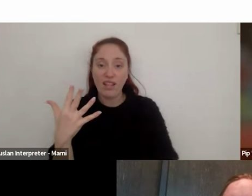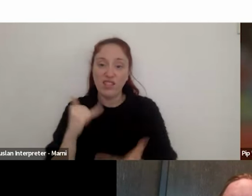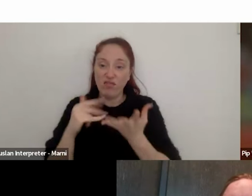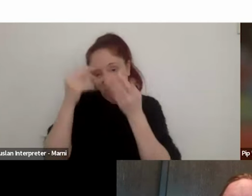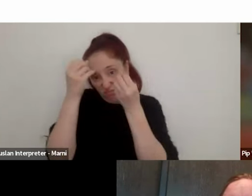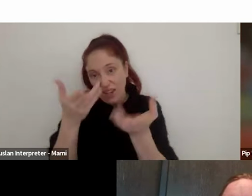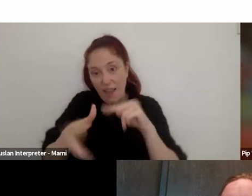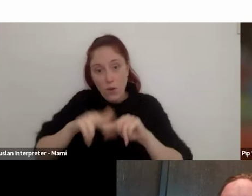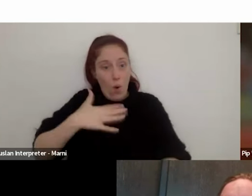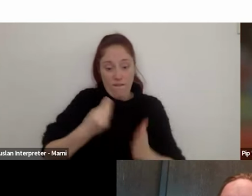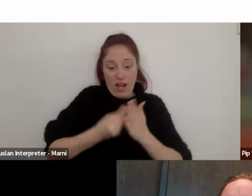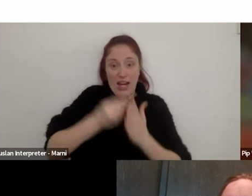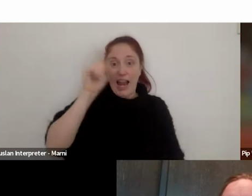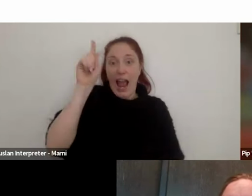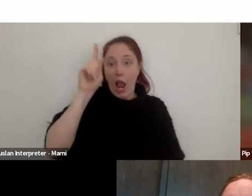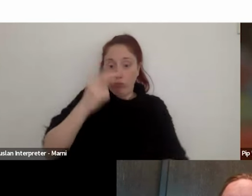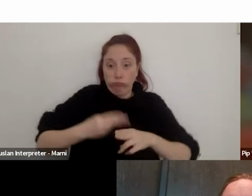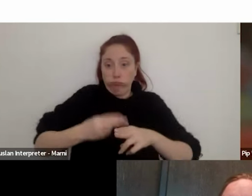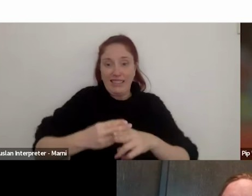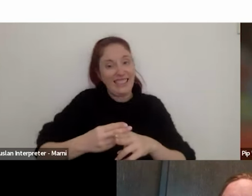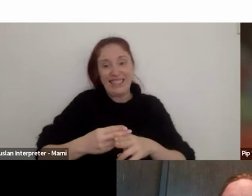funding sooner, this is probably not your fund. Maybe have a think